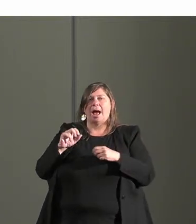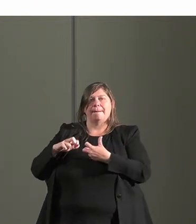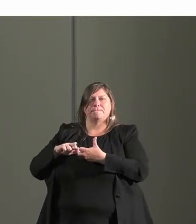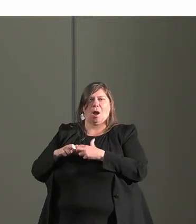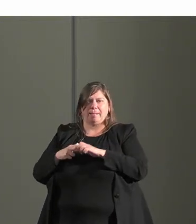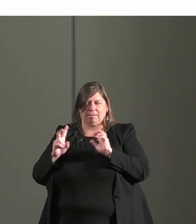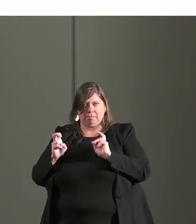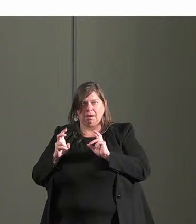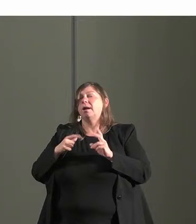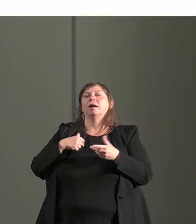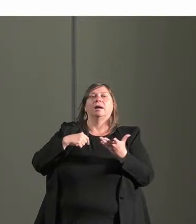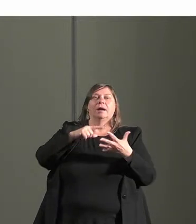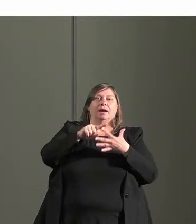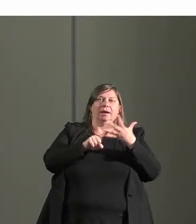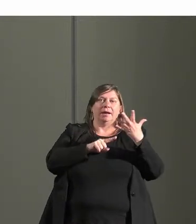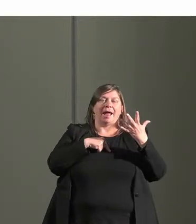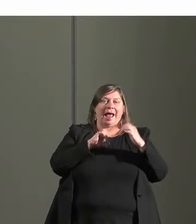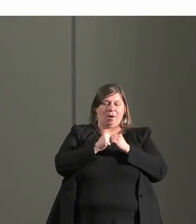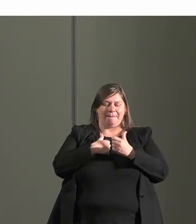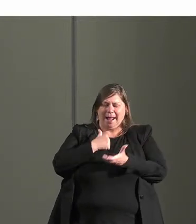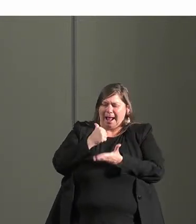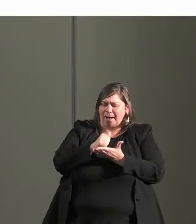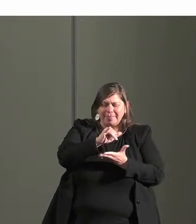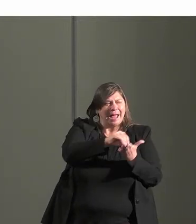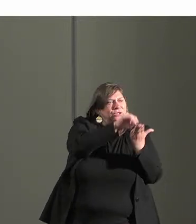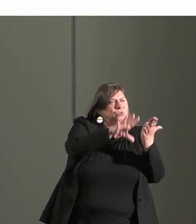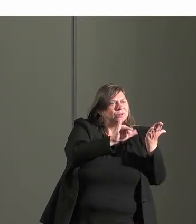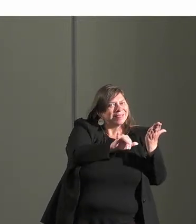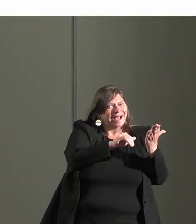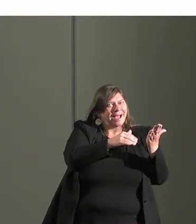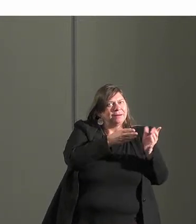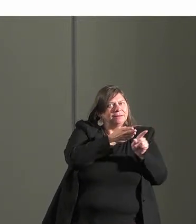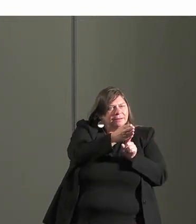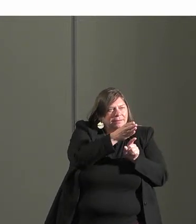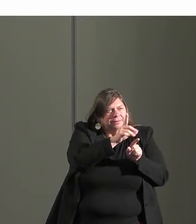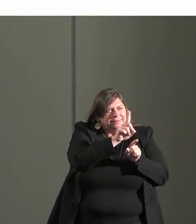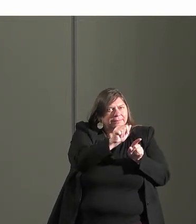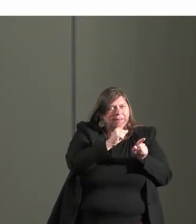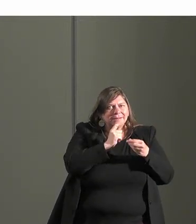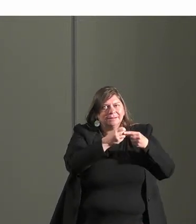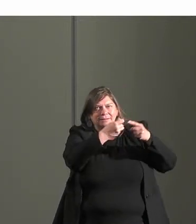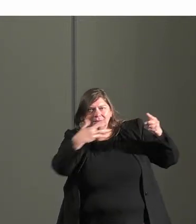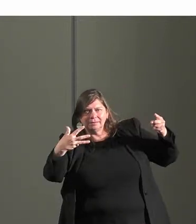organized by disability stipend type, instead of byproduct.